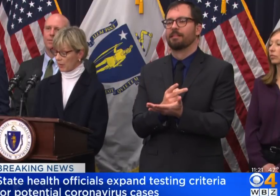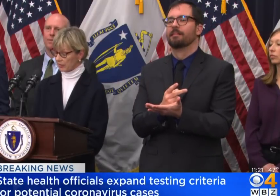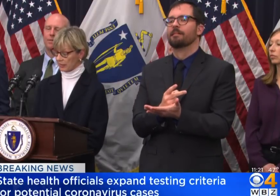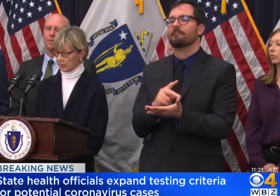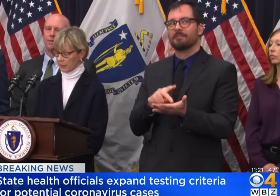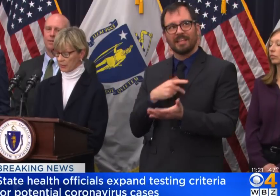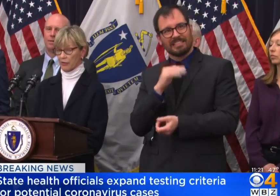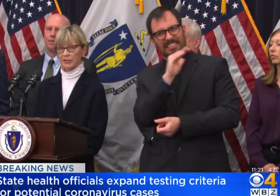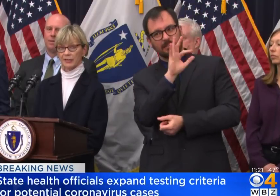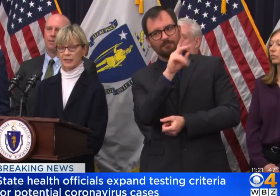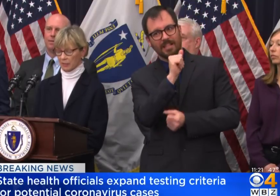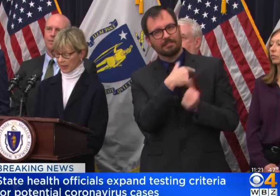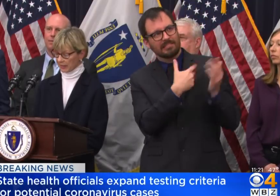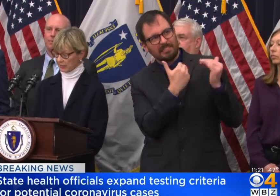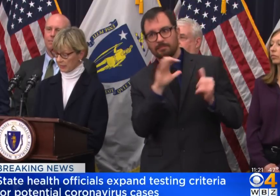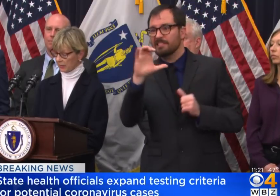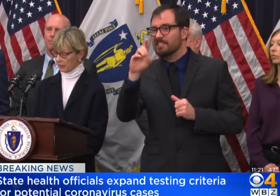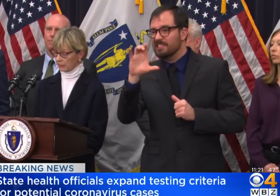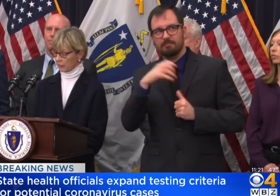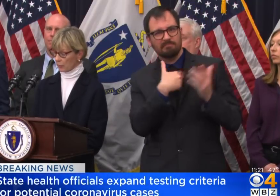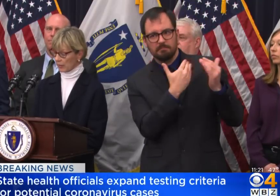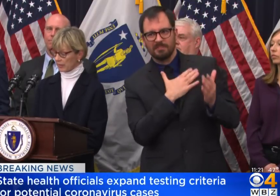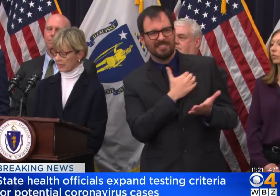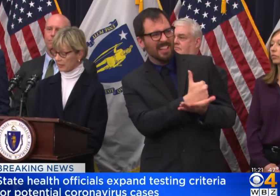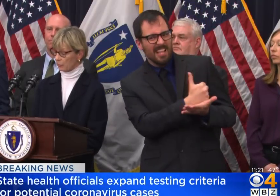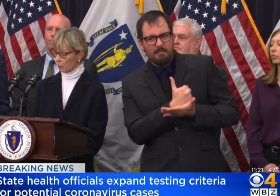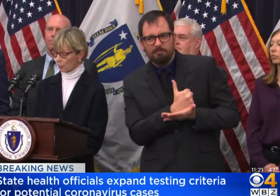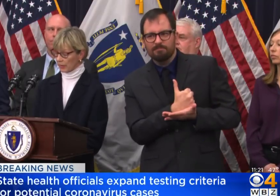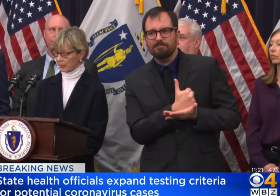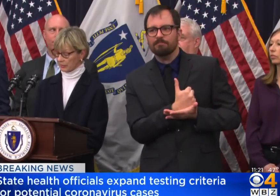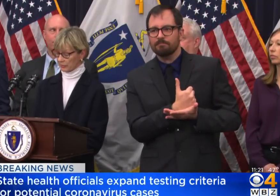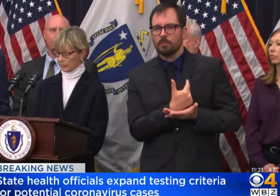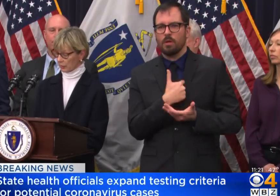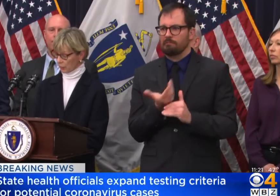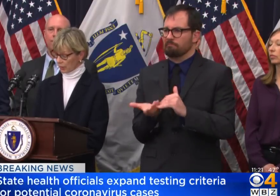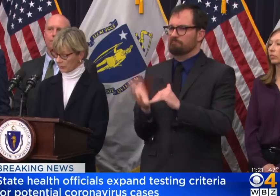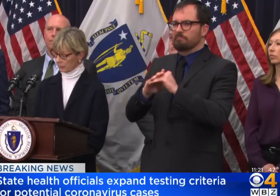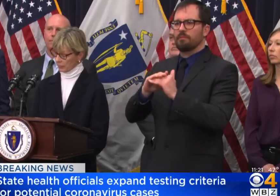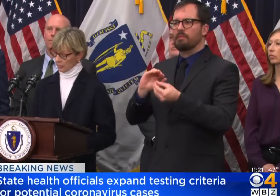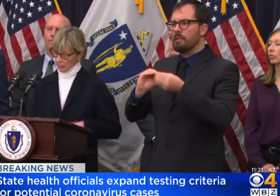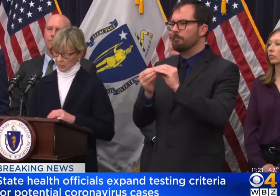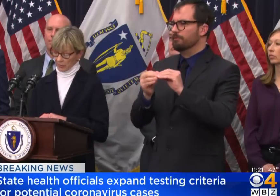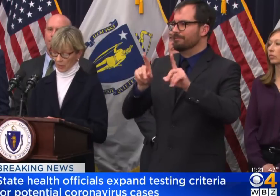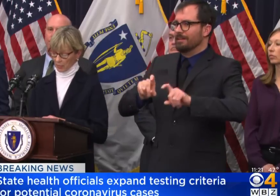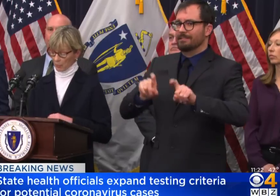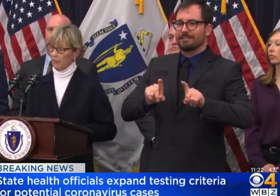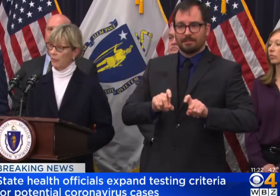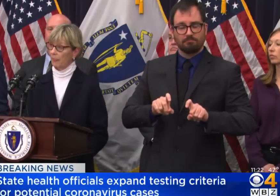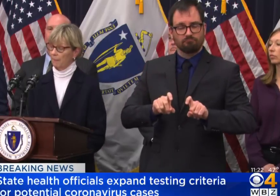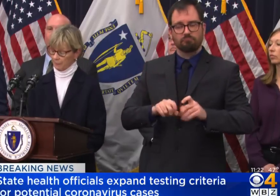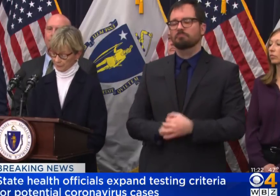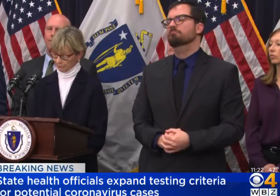GOVERNMENT AND COME ONLINE IN MASSACHUSETTS AND WE CONTINUE TO URGE THE FDA AND CDC TO HELP US